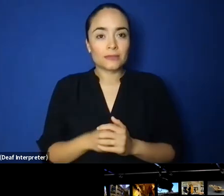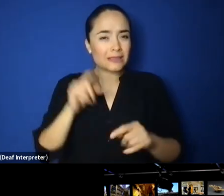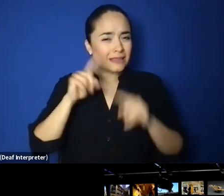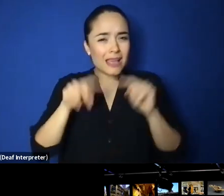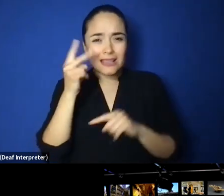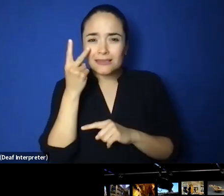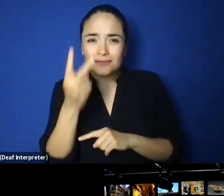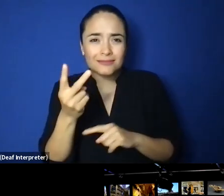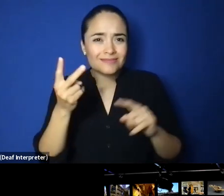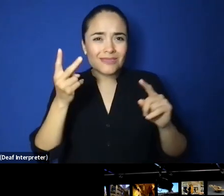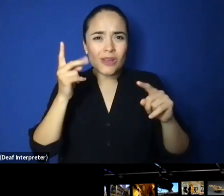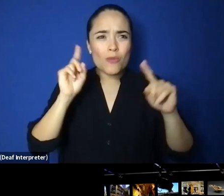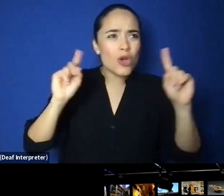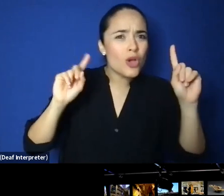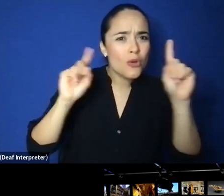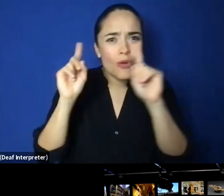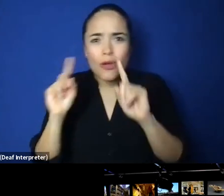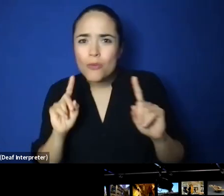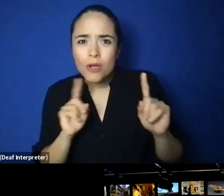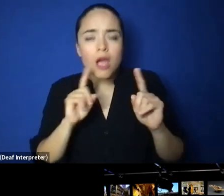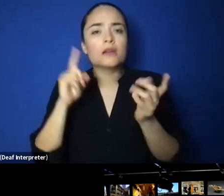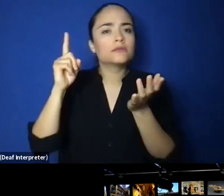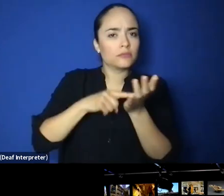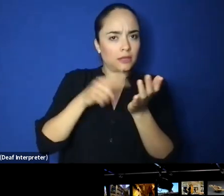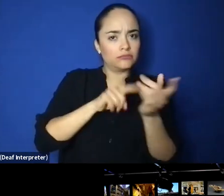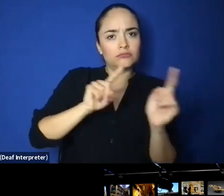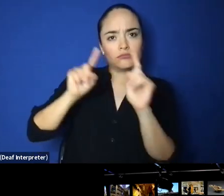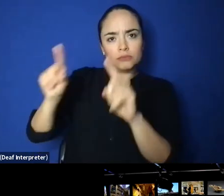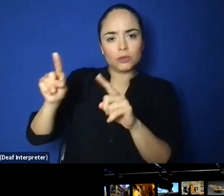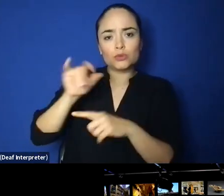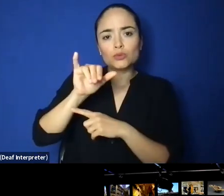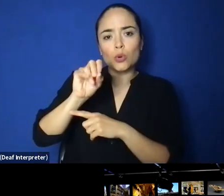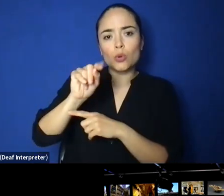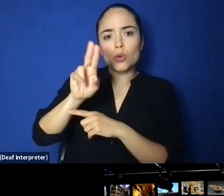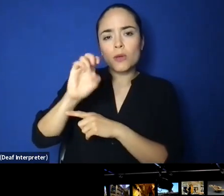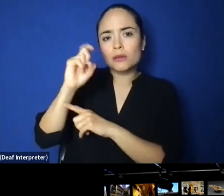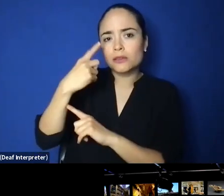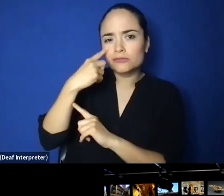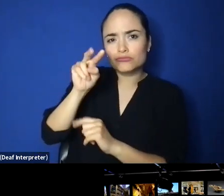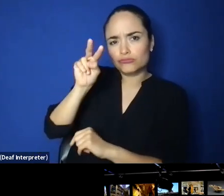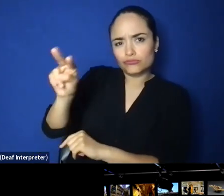that there are some versions of zoom that just don't, for whatever reason, there is, there may be